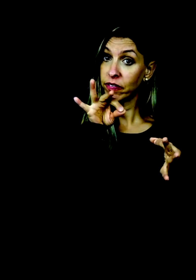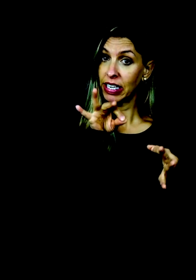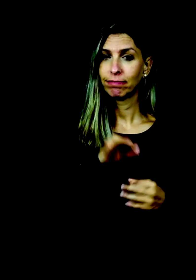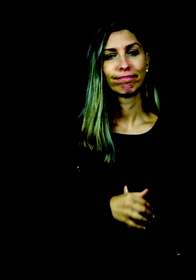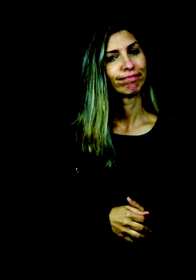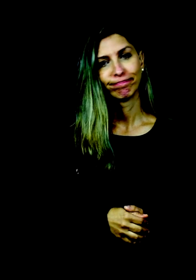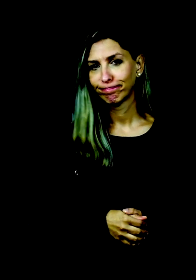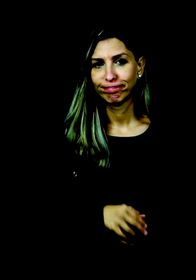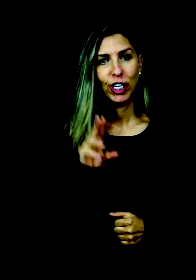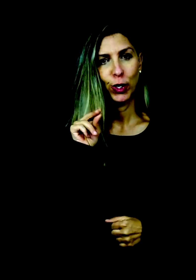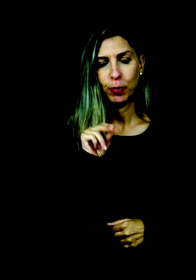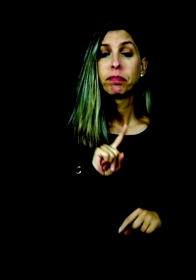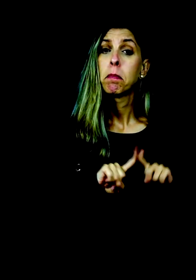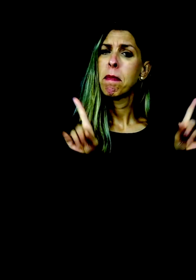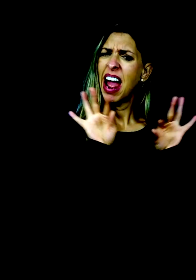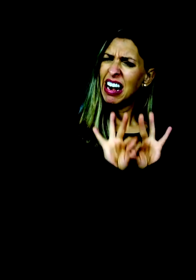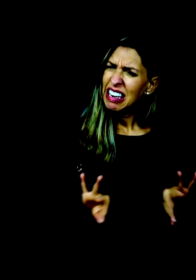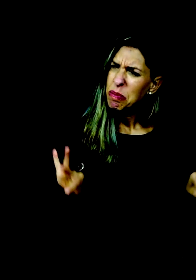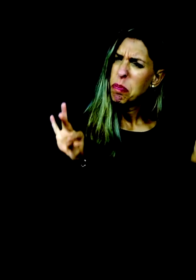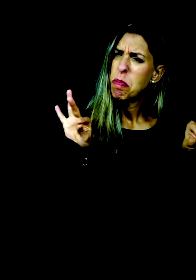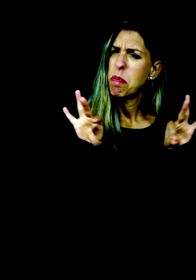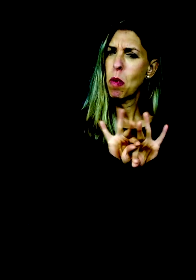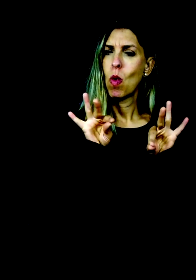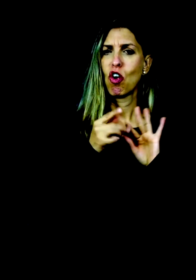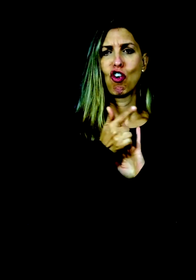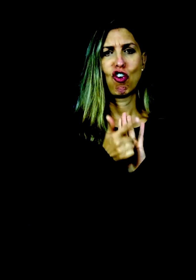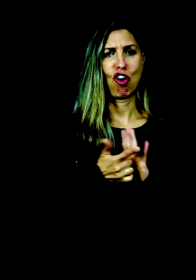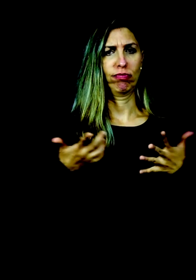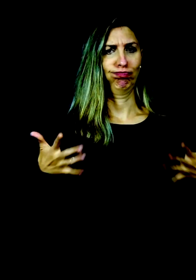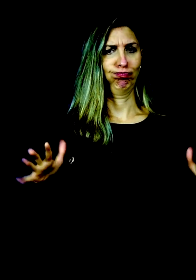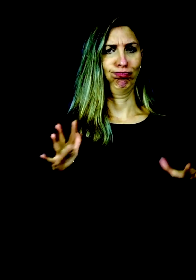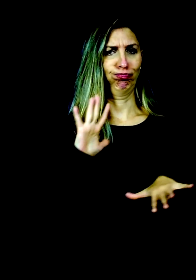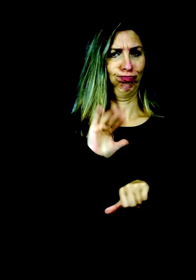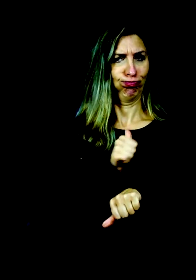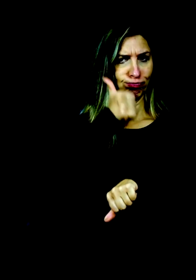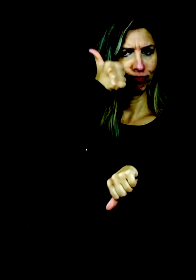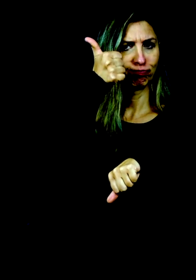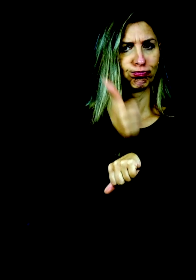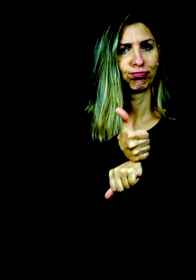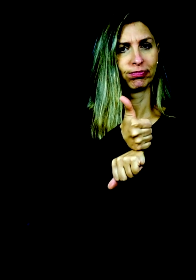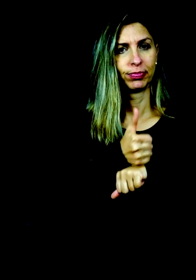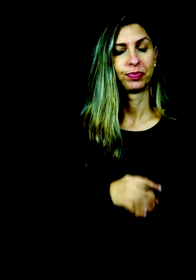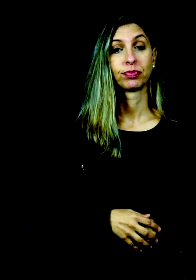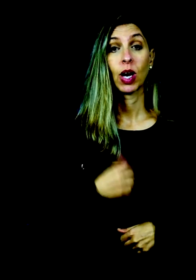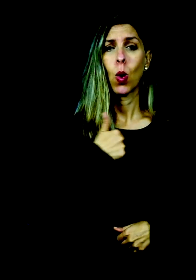is not perfect but we have the laws in place for kindergarten-readiness and language acquisition.